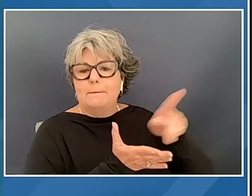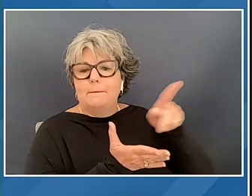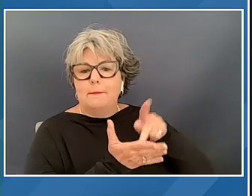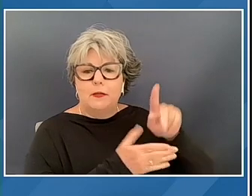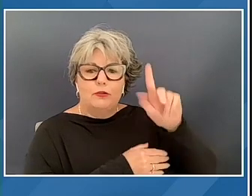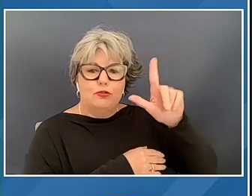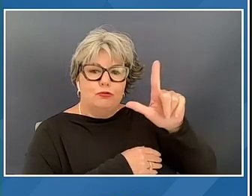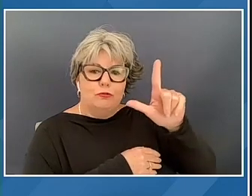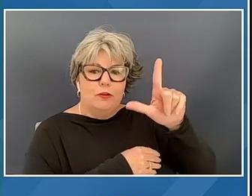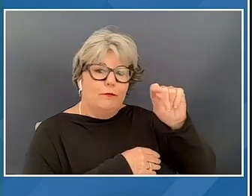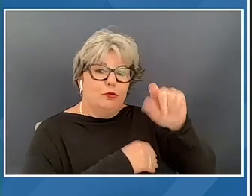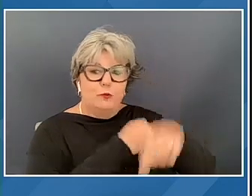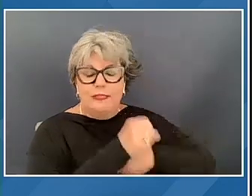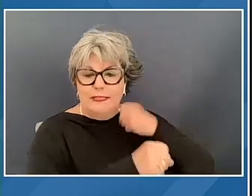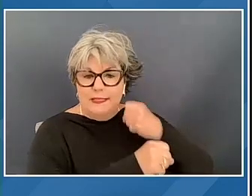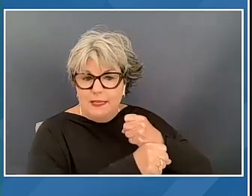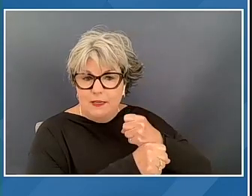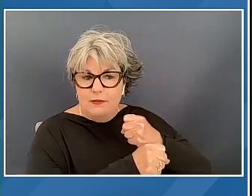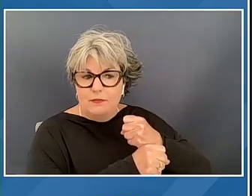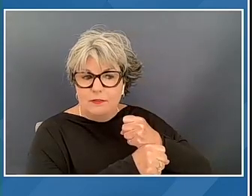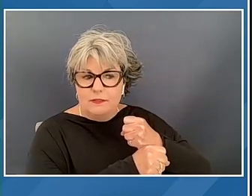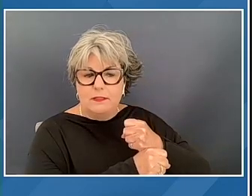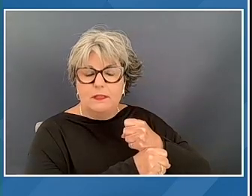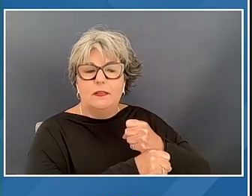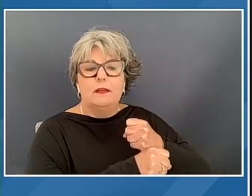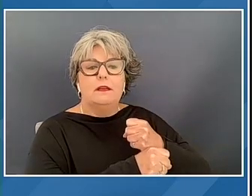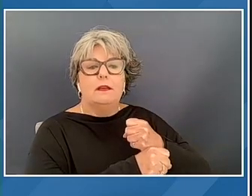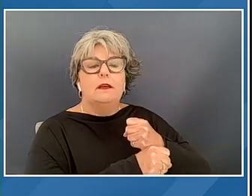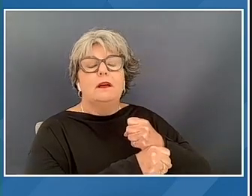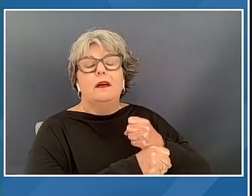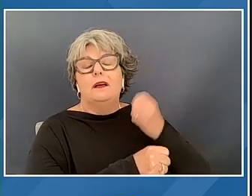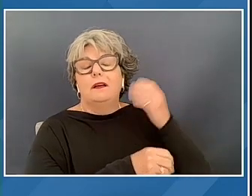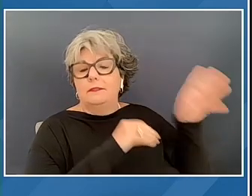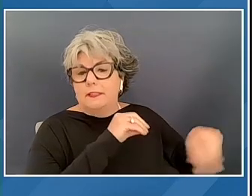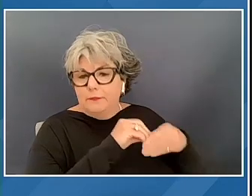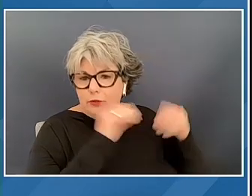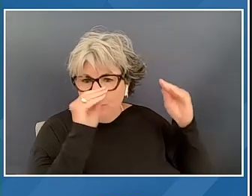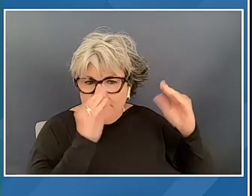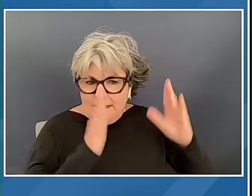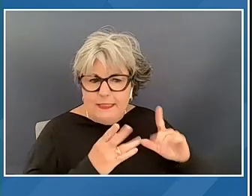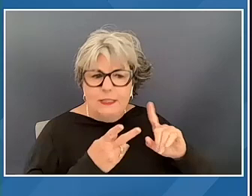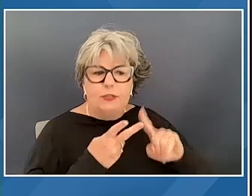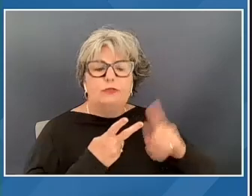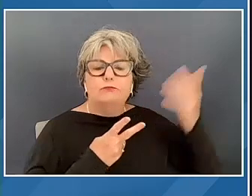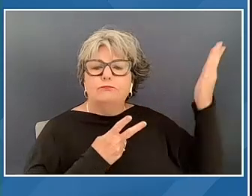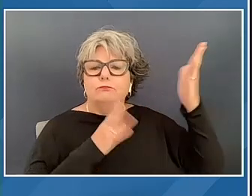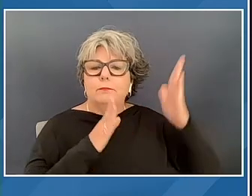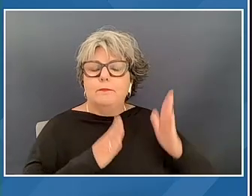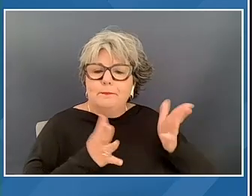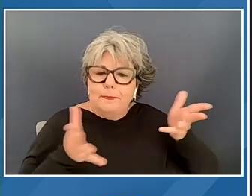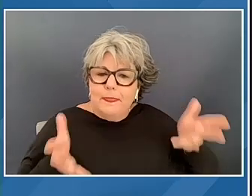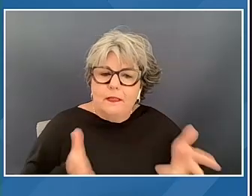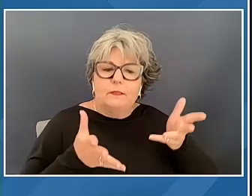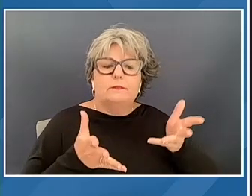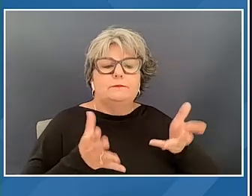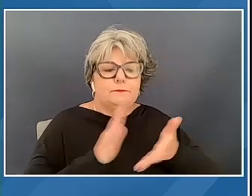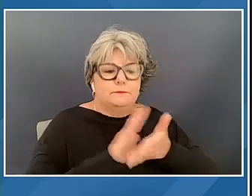years, has been substituting in and out of employment as other speakers have shared, encouraged to go into forbearance and